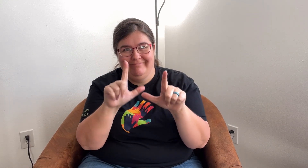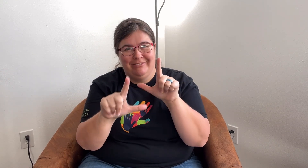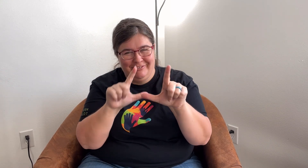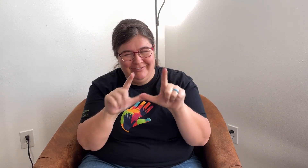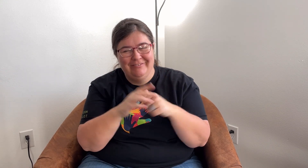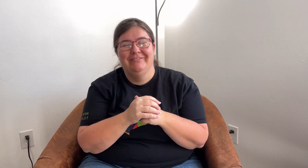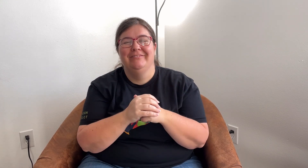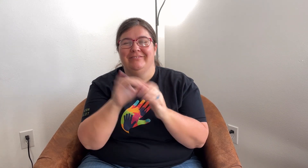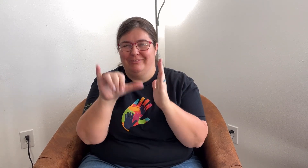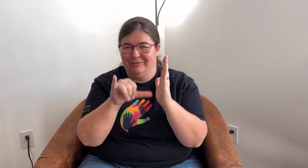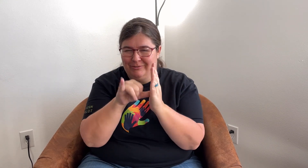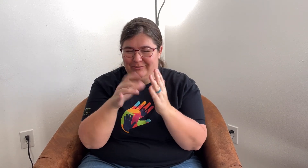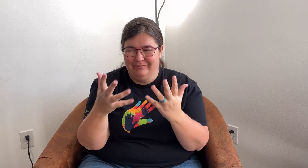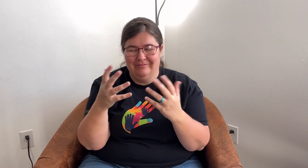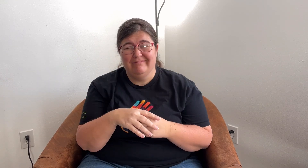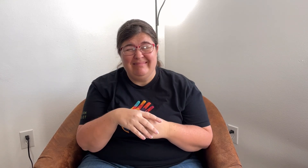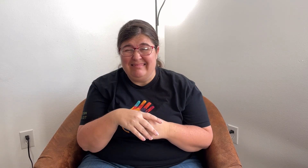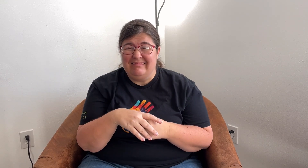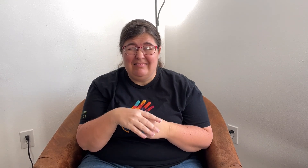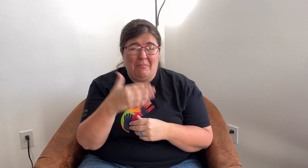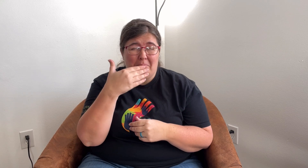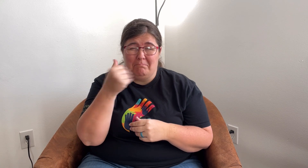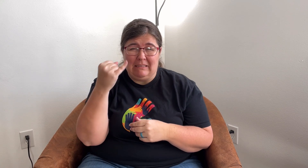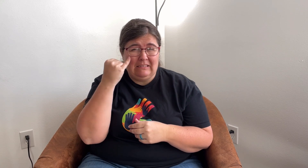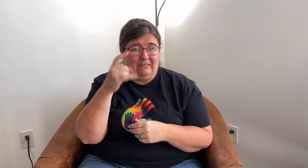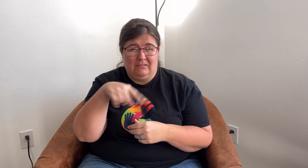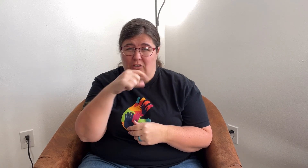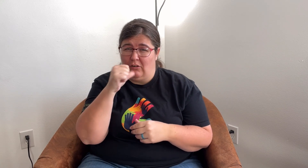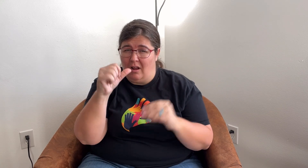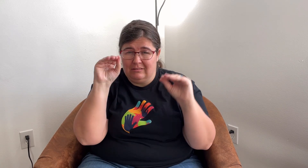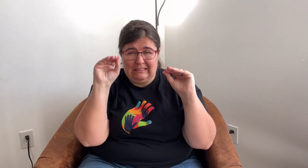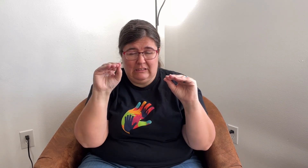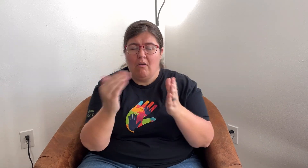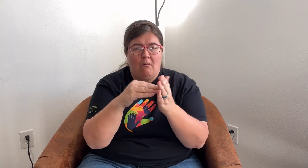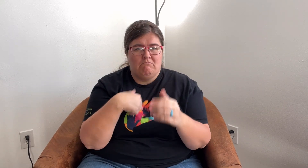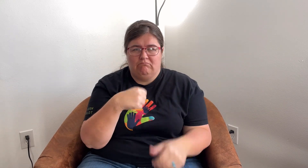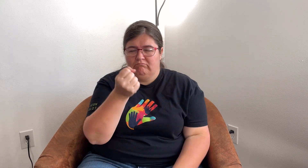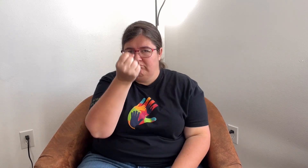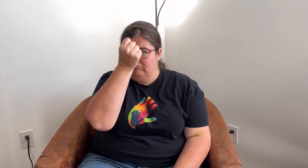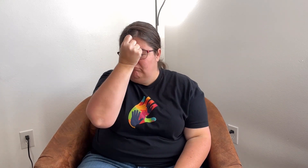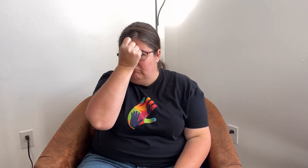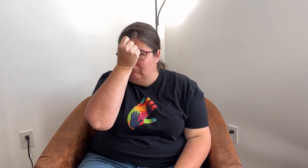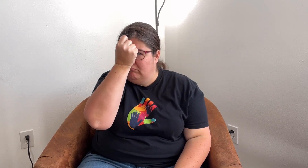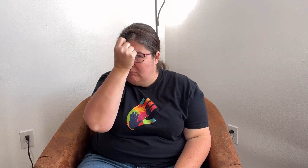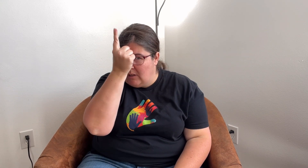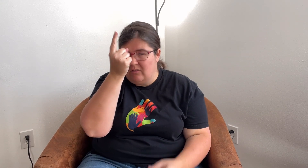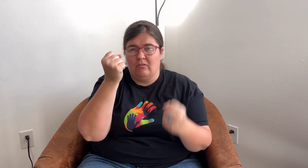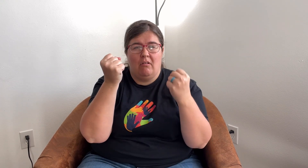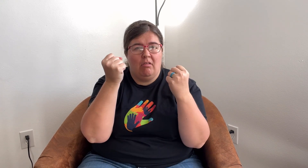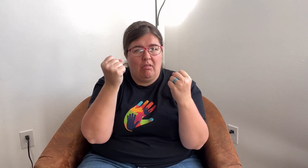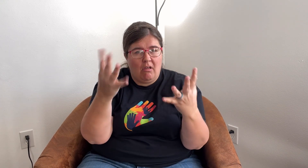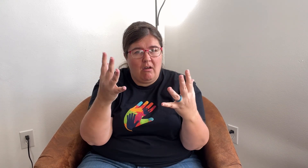on TikTok (especially on TikTok!) and on YouTube probably shouldn't be teaching. Again, I get that.